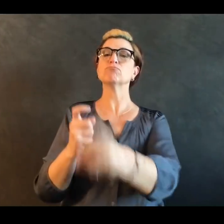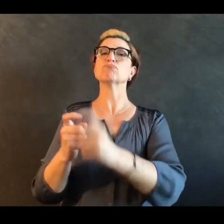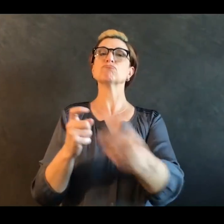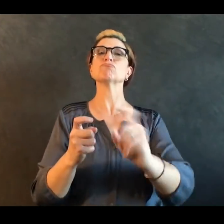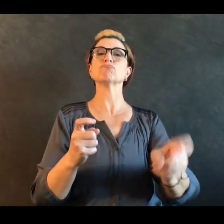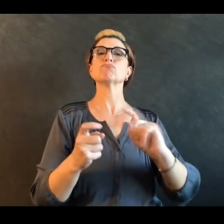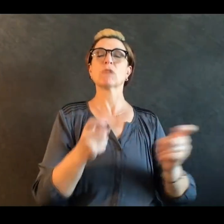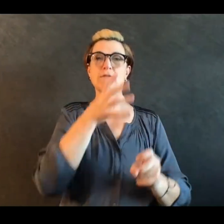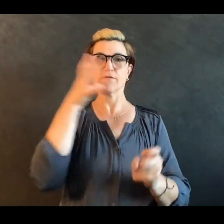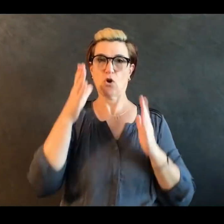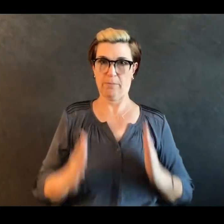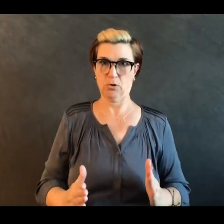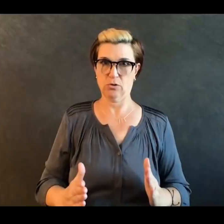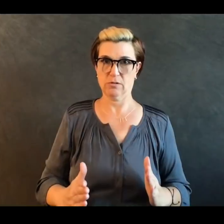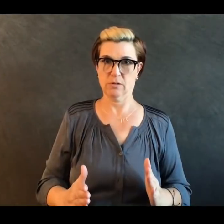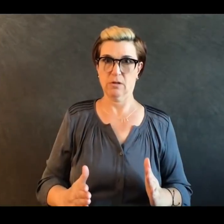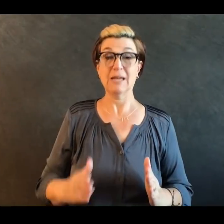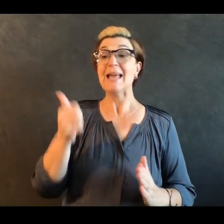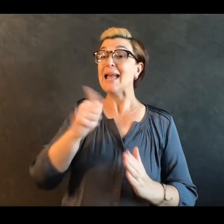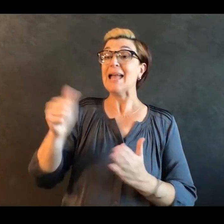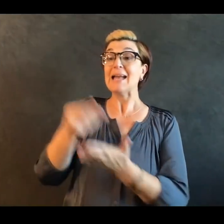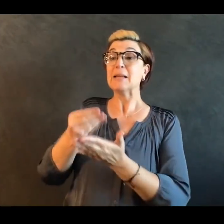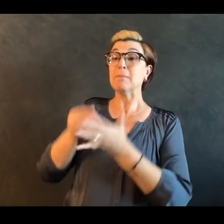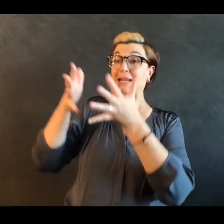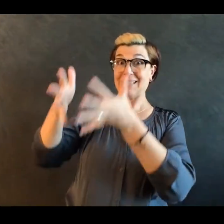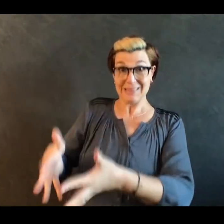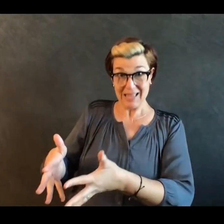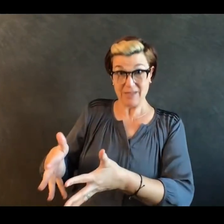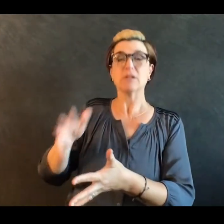above that that money was paid directly into the Treasury of the United States